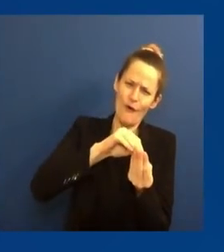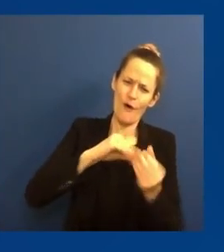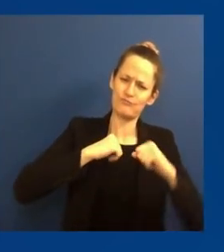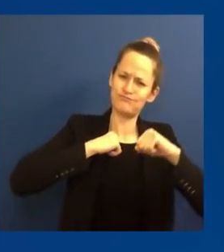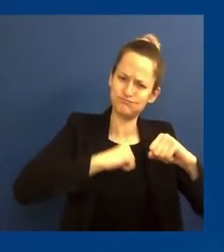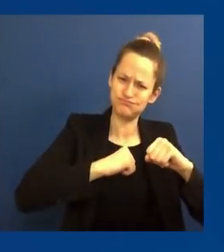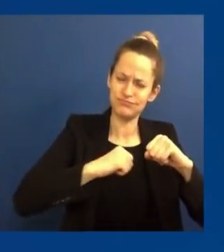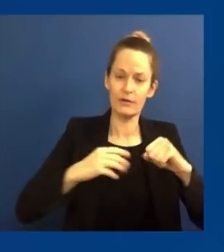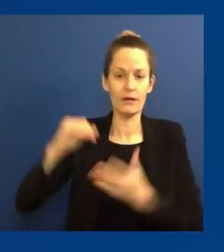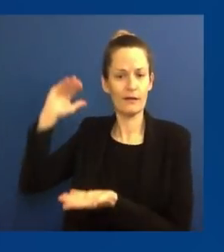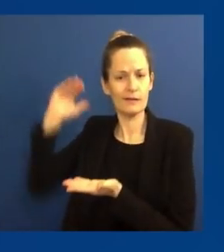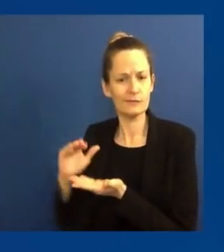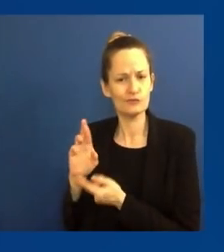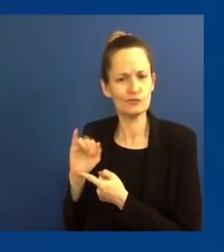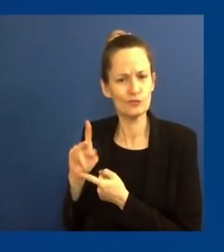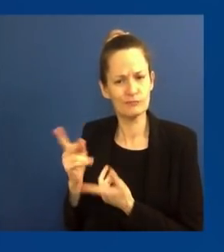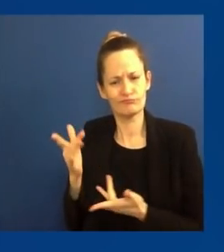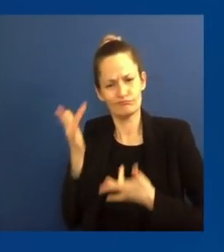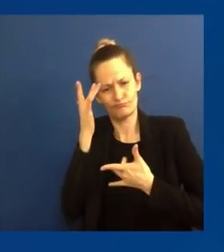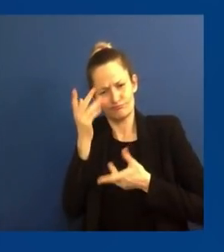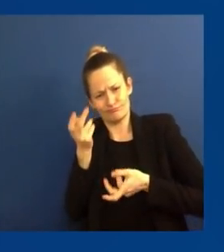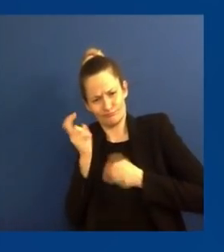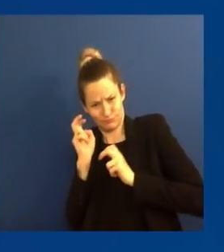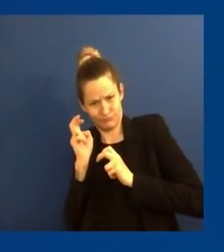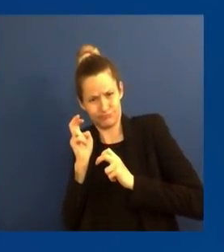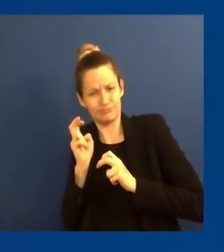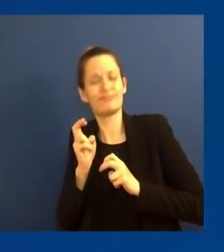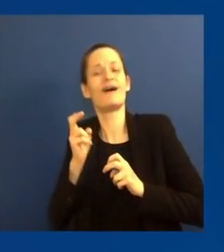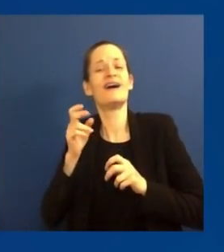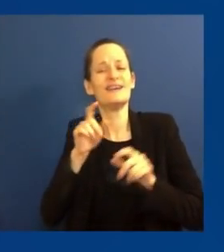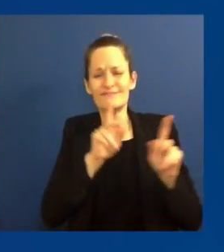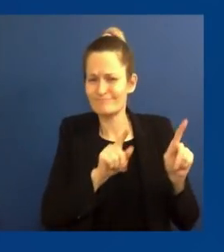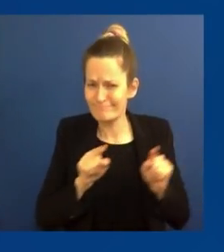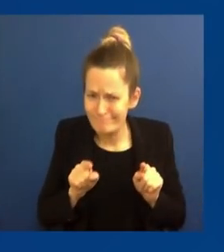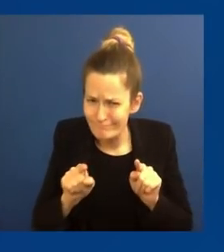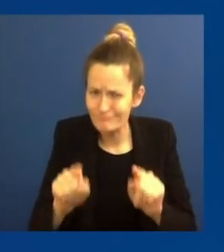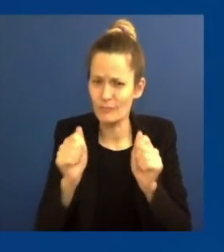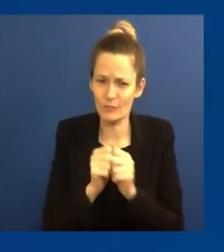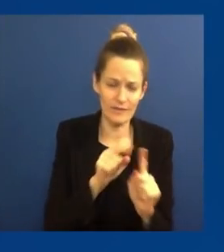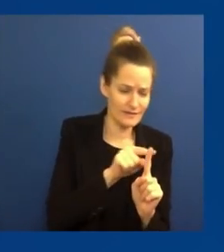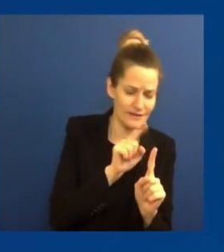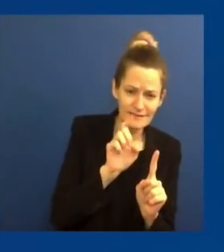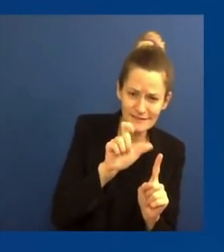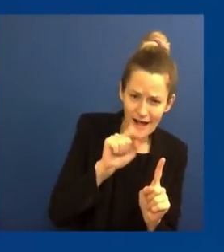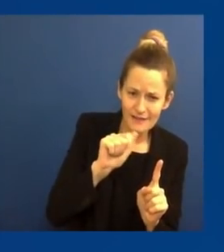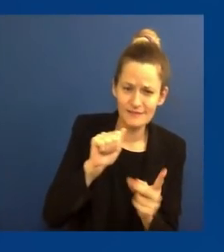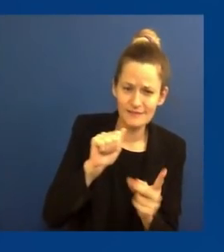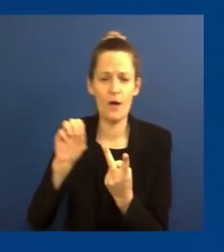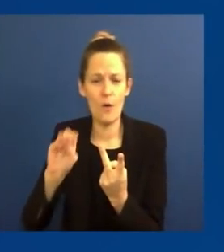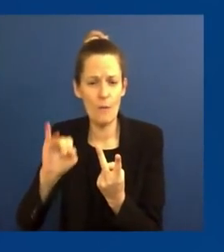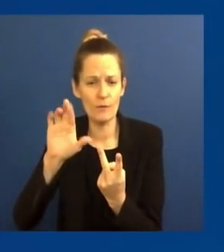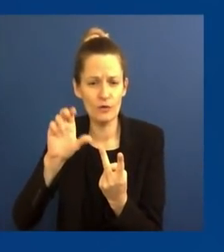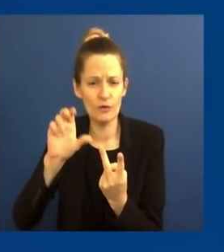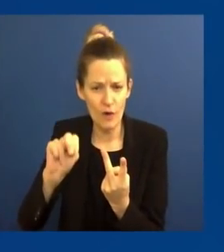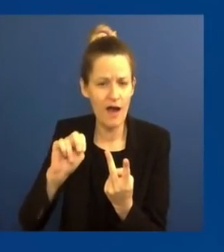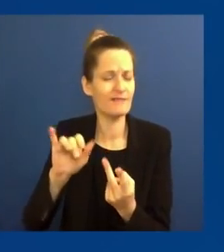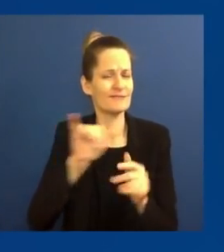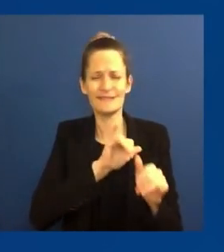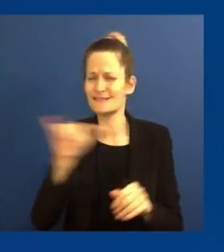and the Delta variant compared to the primary series alone. To further demonstrate the protection of boosters,